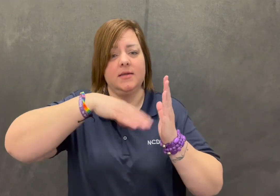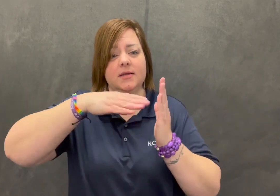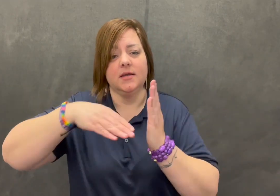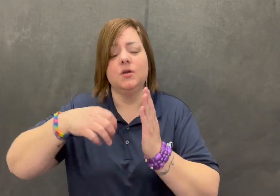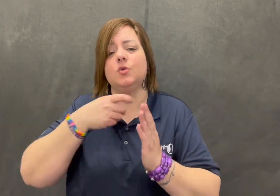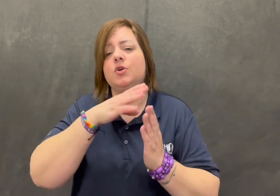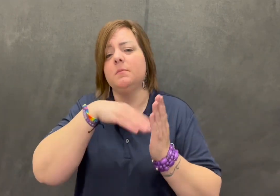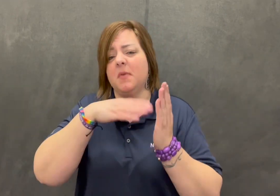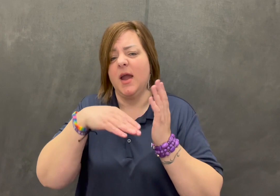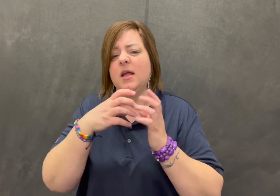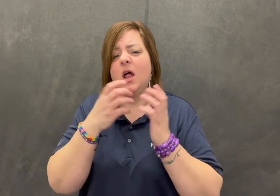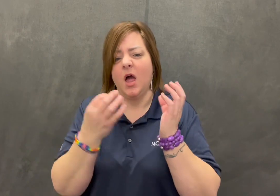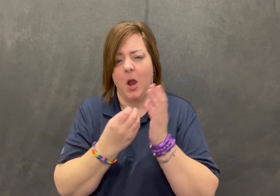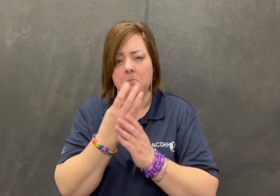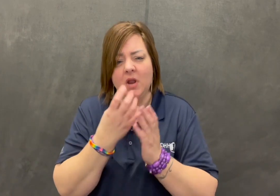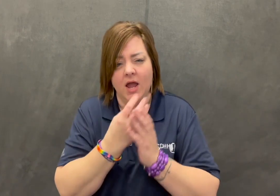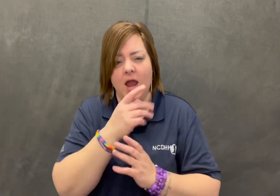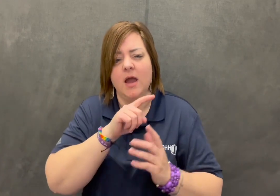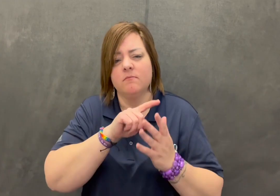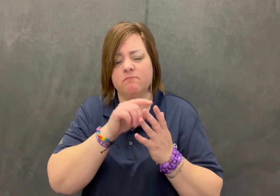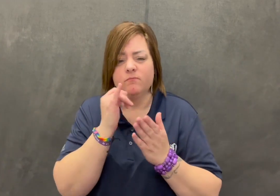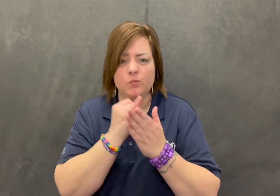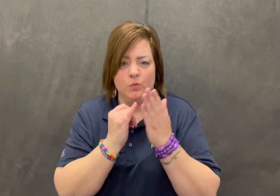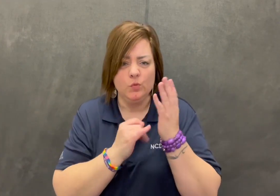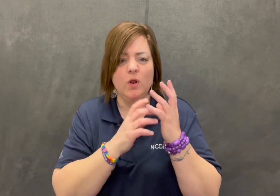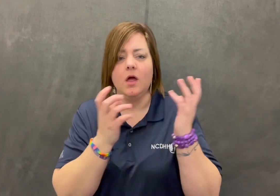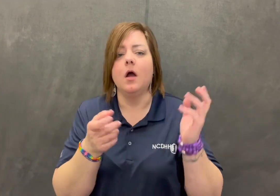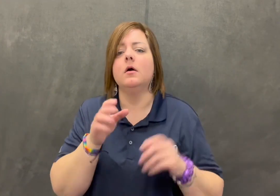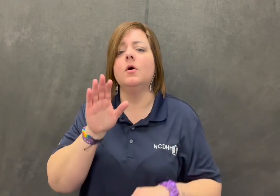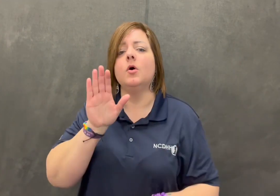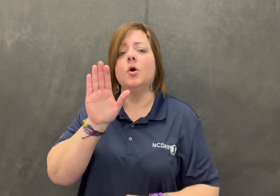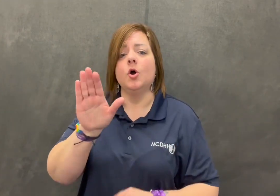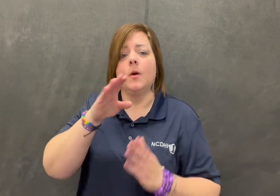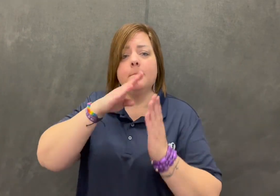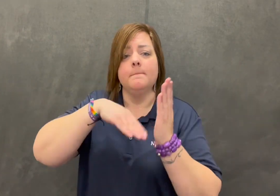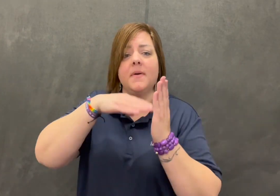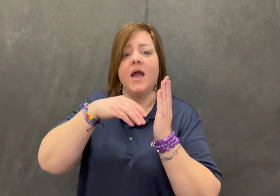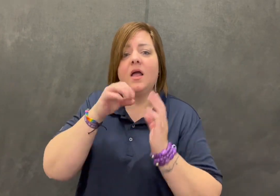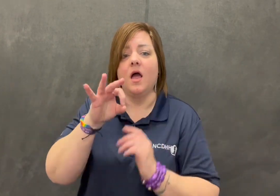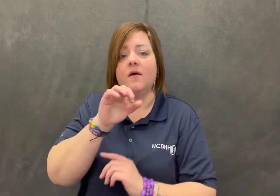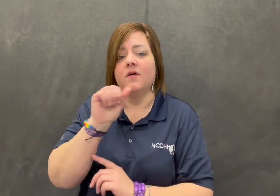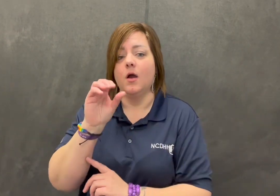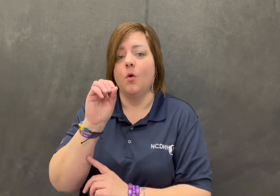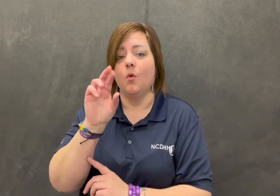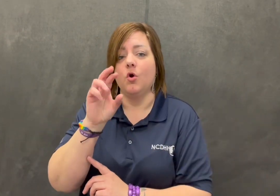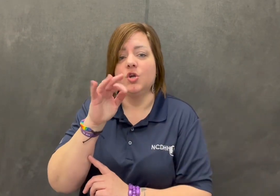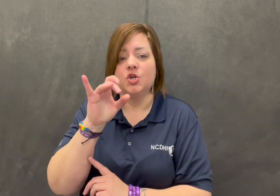she also did a lot of painting she painted a lot of plants, drew a lot, her painting of an